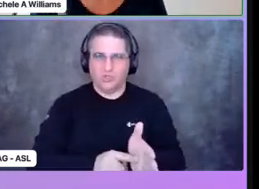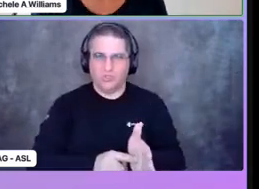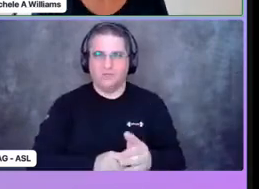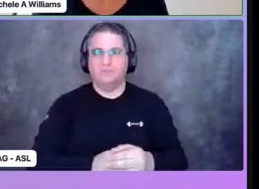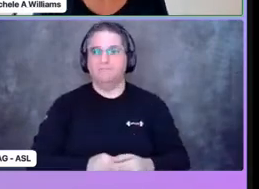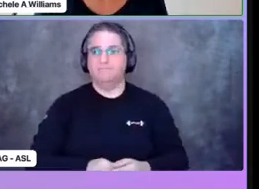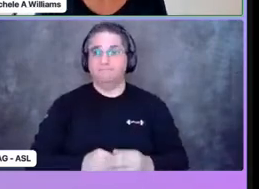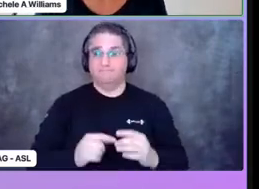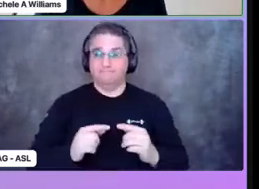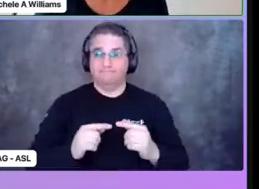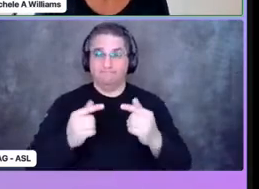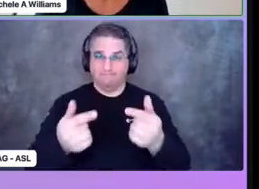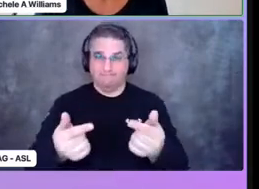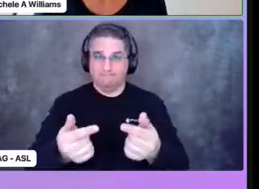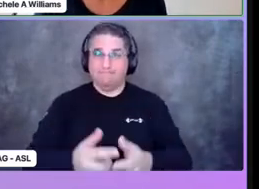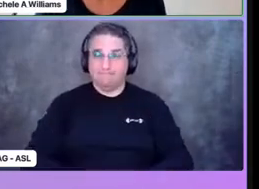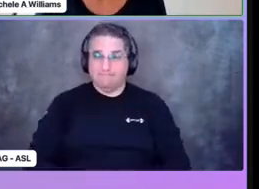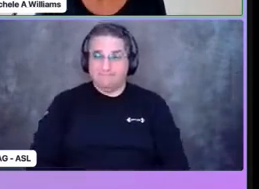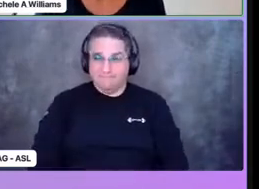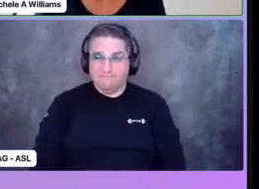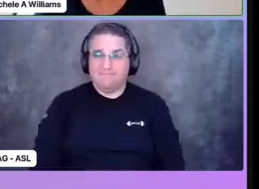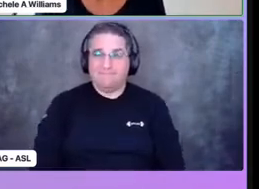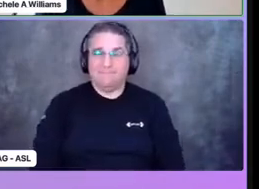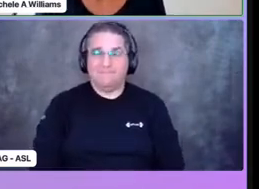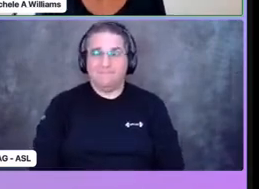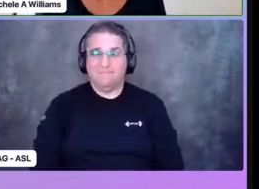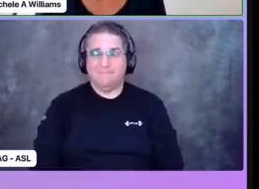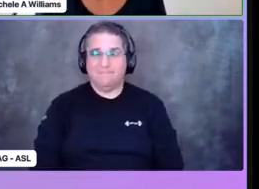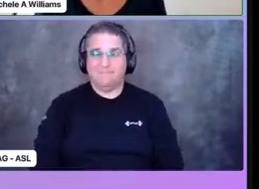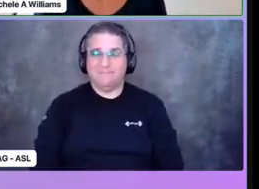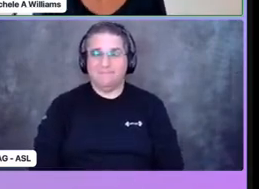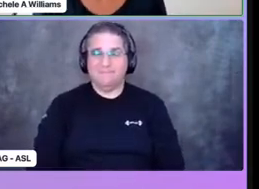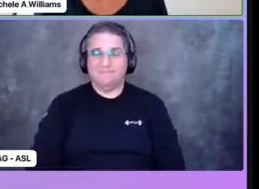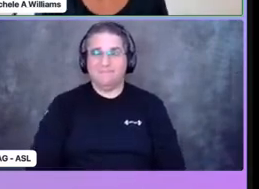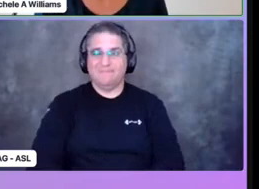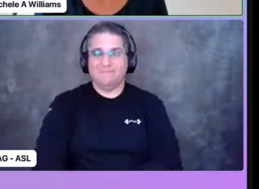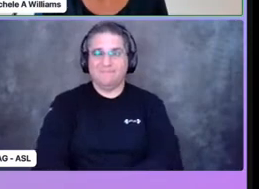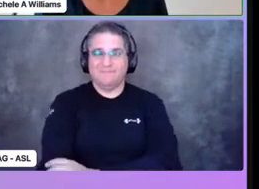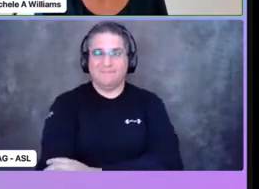however is to conduct more foundational research regardless. So I come industry